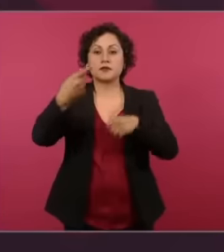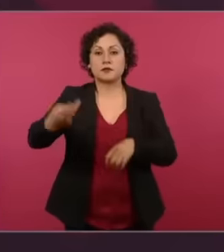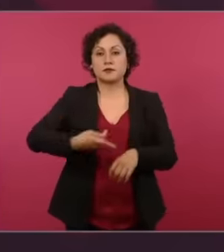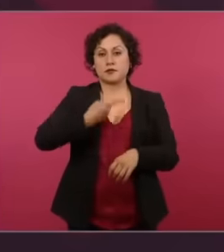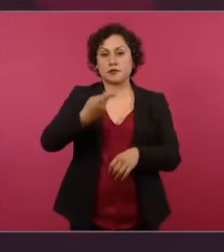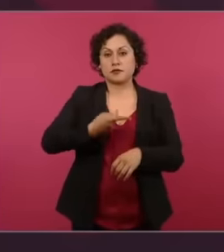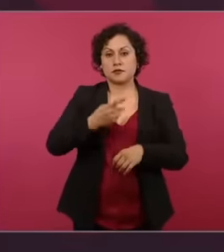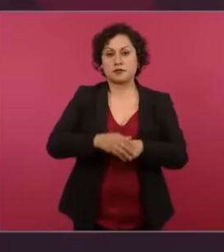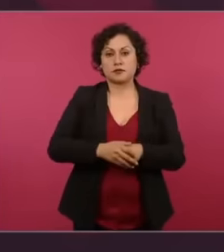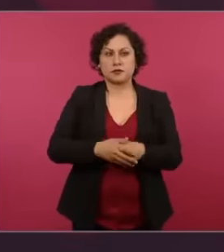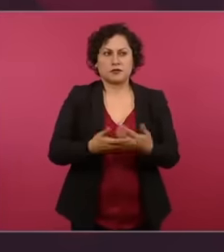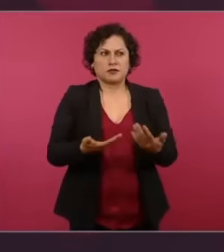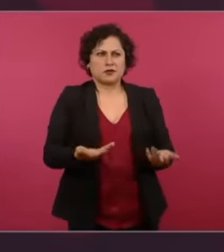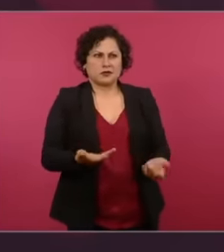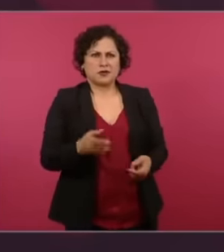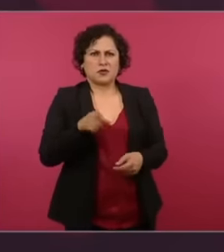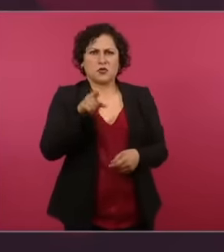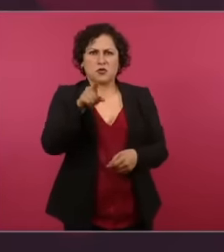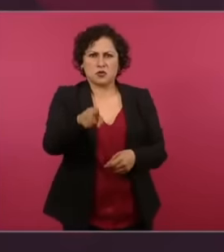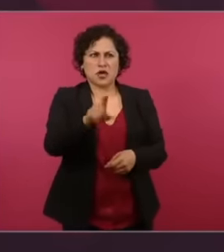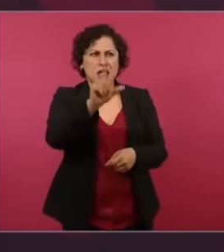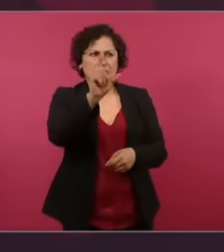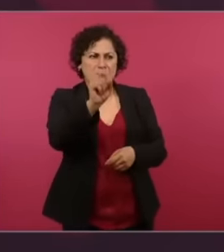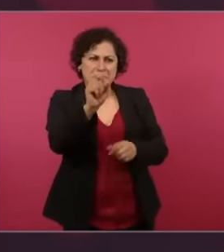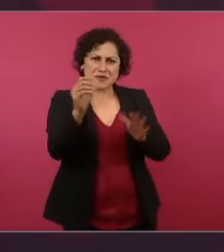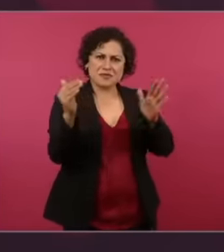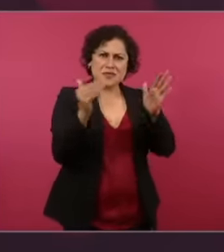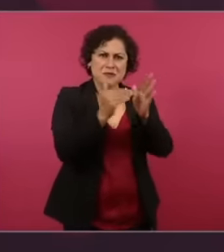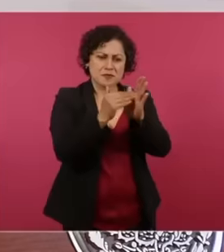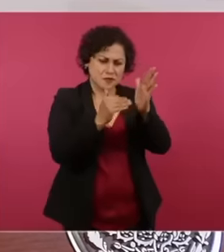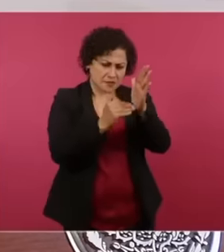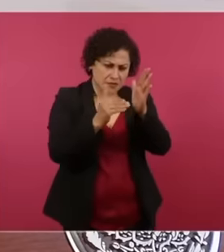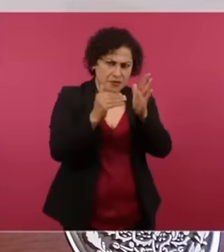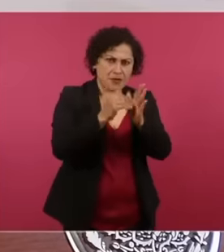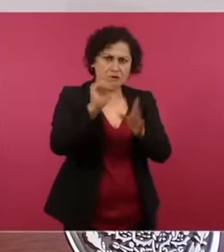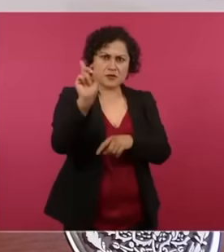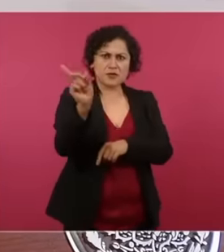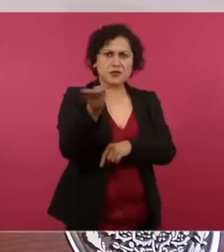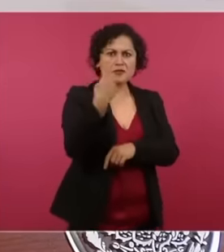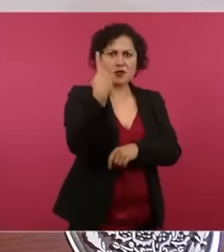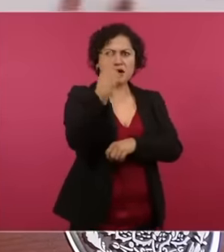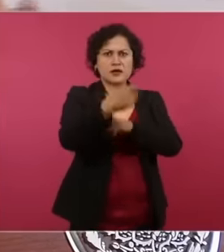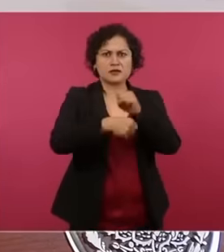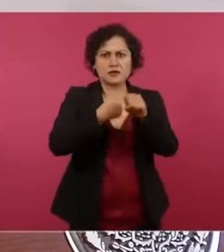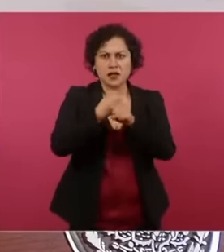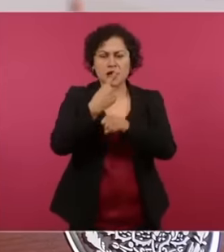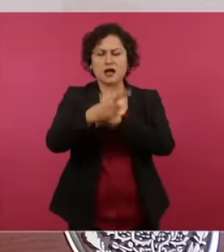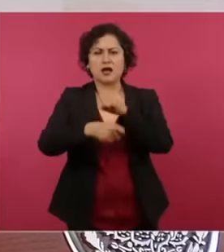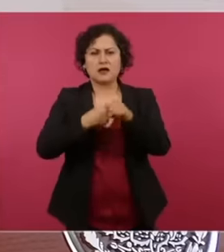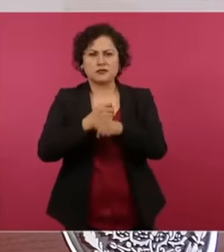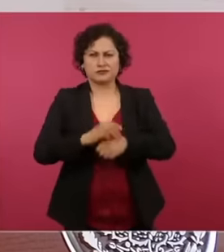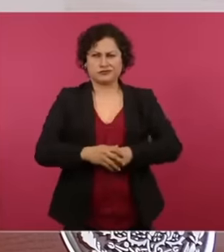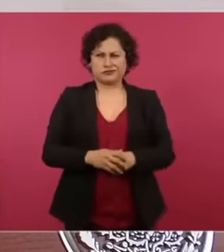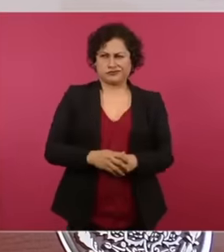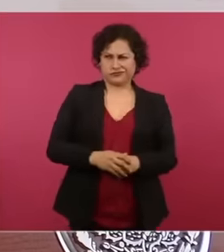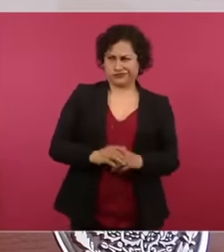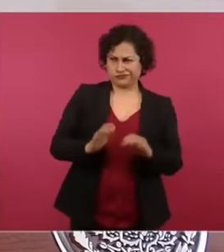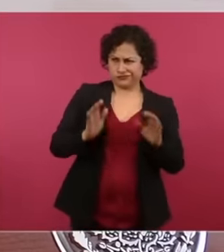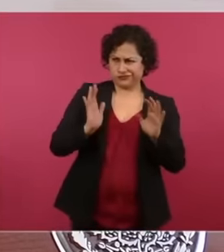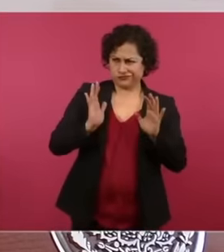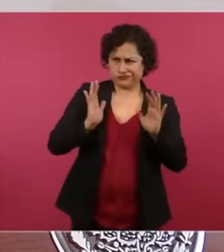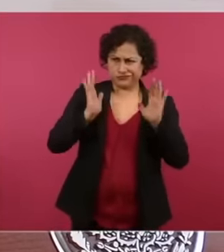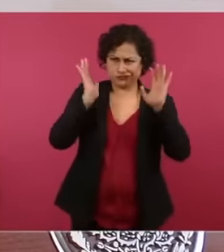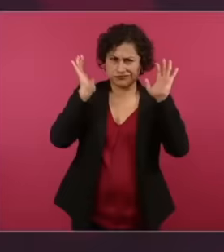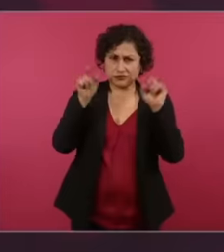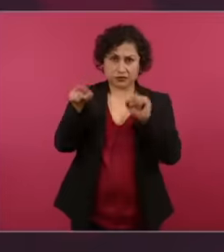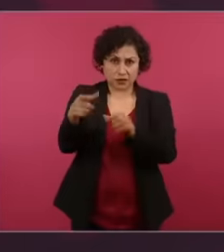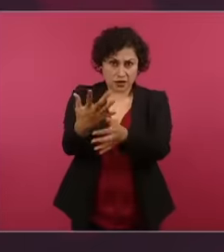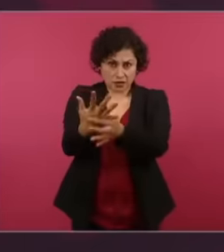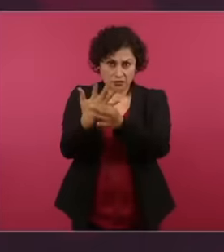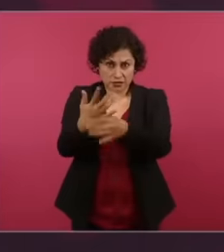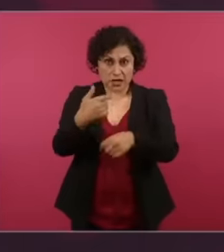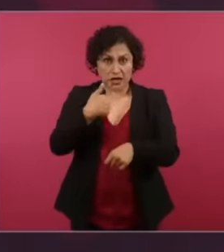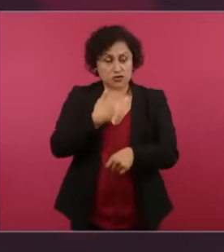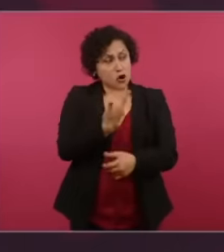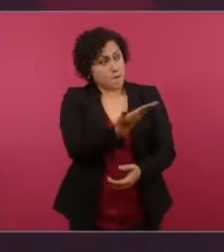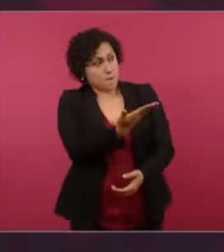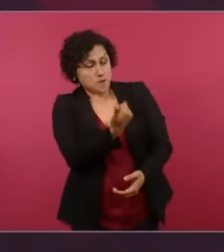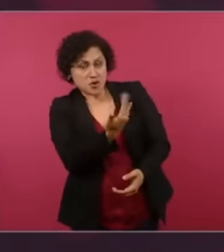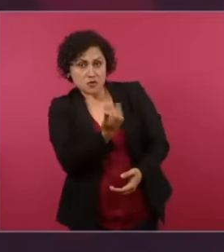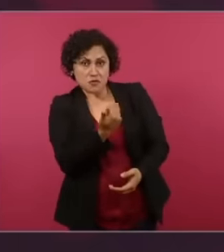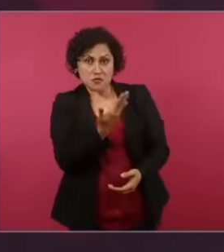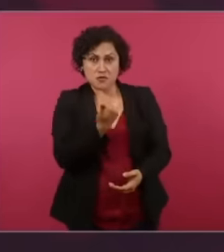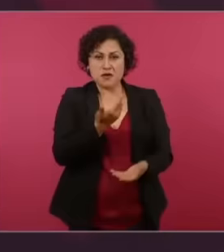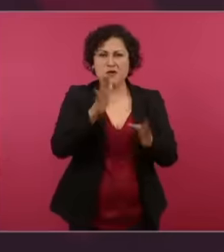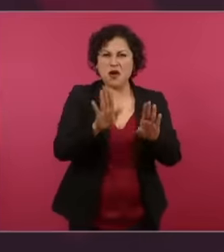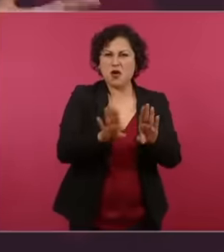200,000 million dollars a year, as if I was bribing to be able to